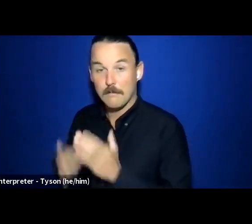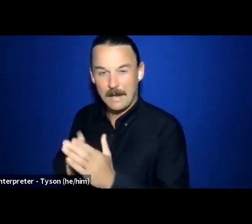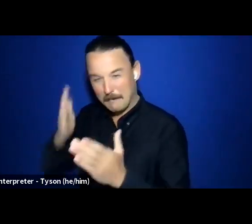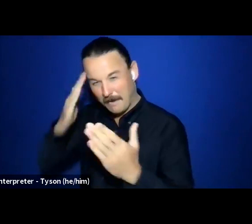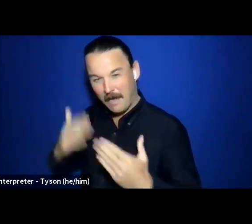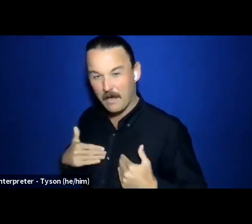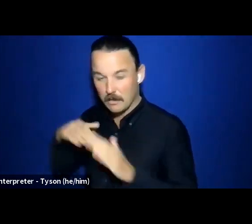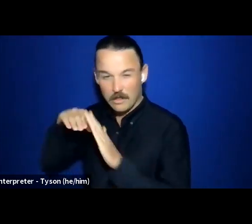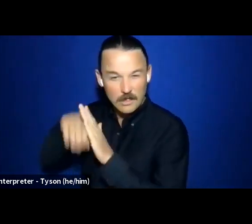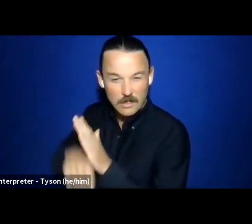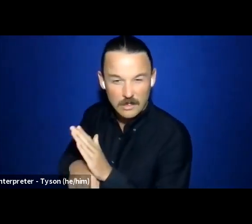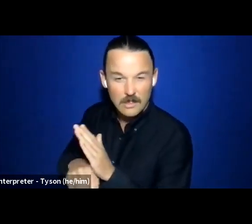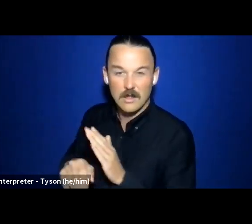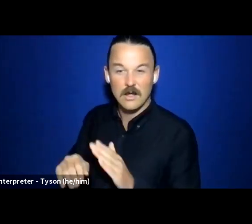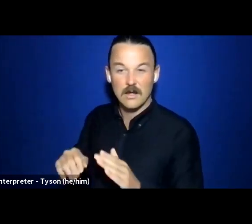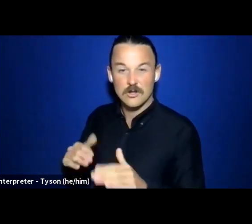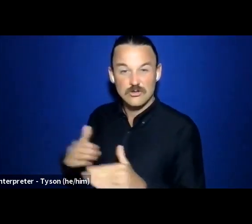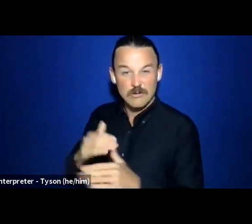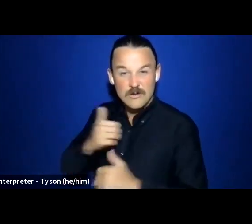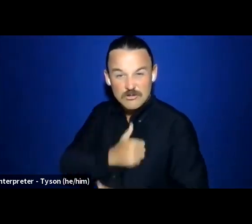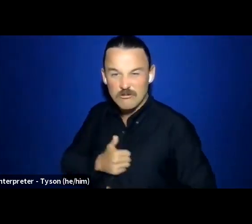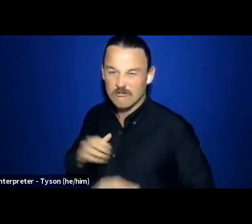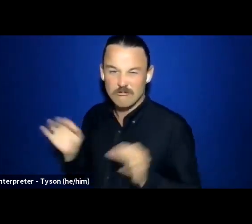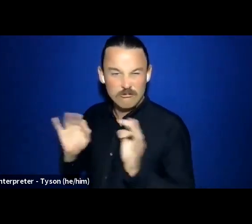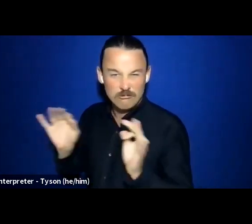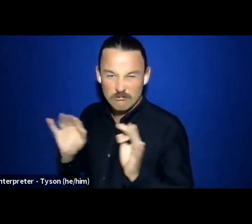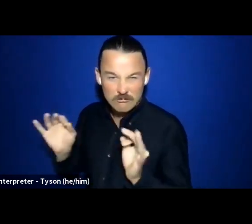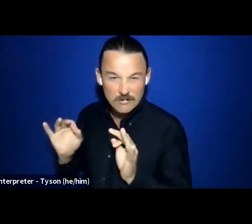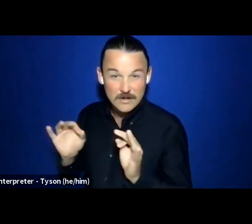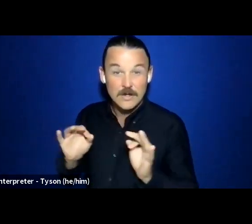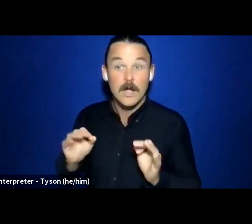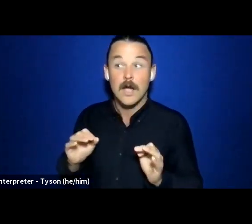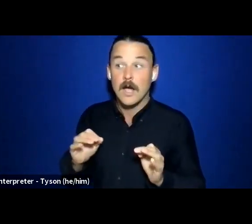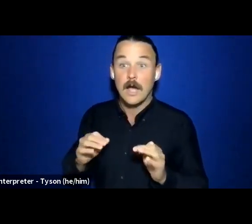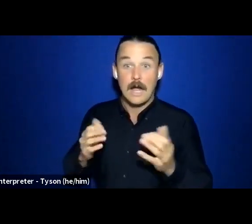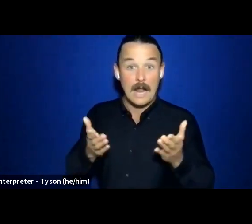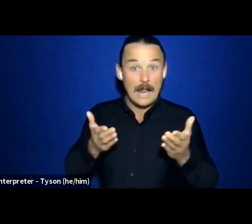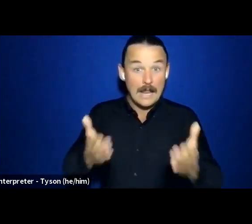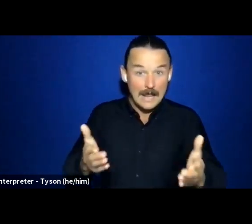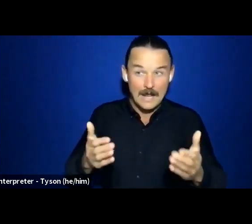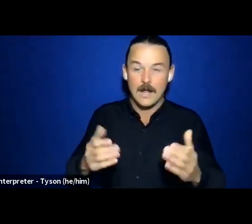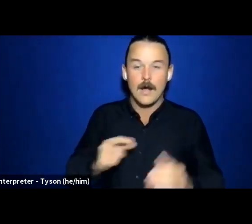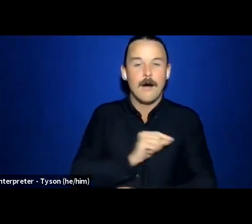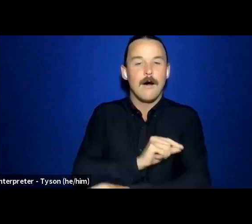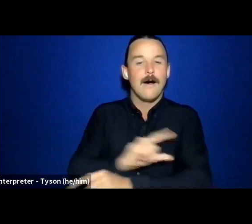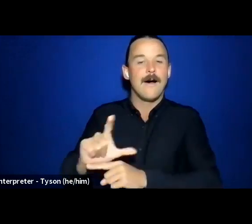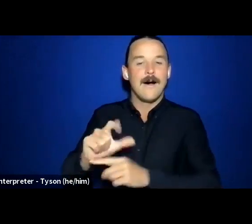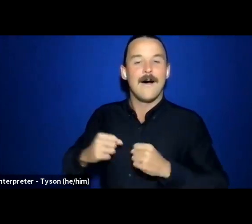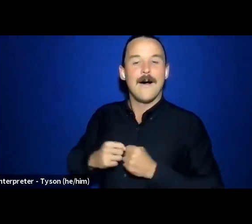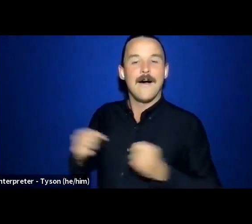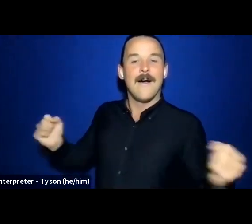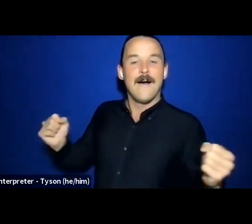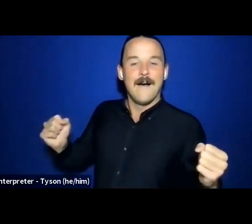mental health job satisfaction and Korea outcomes. change changing this reality takes changing this reality takes time.